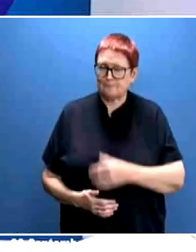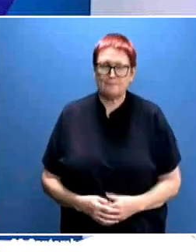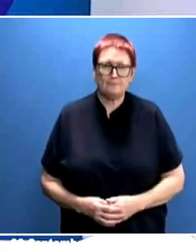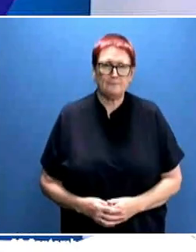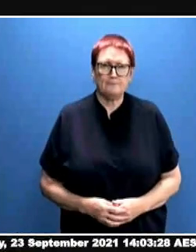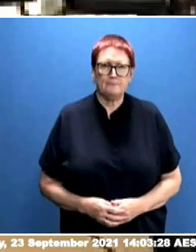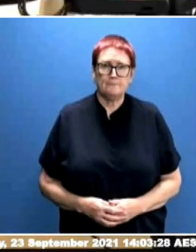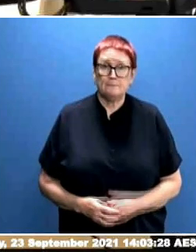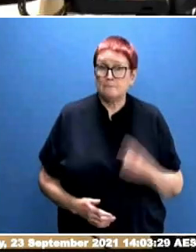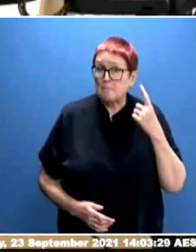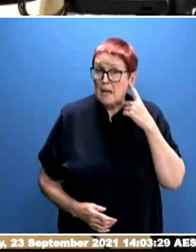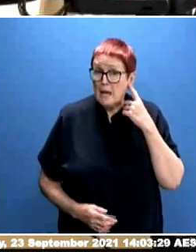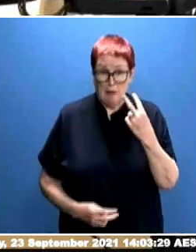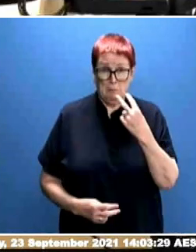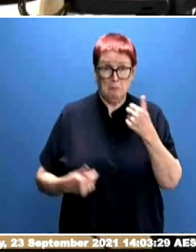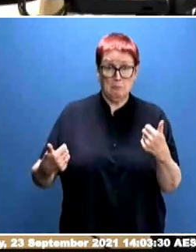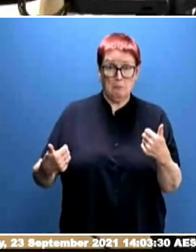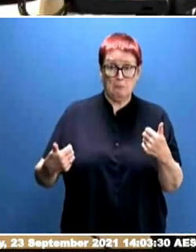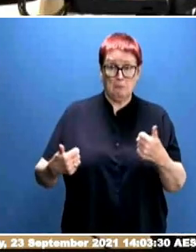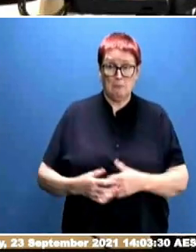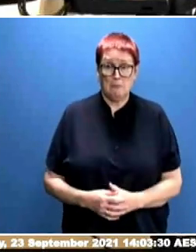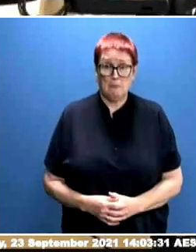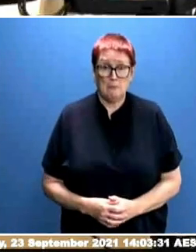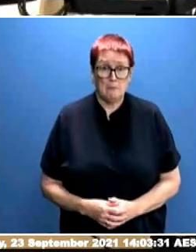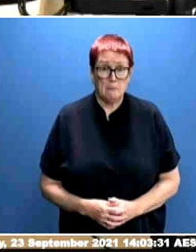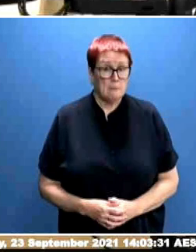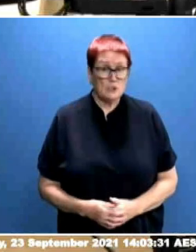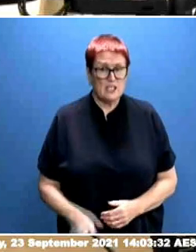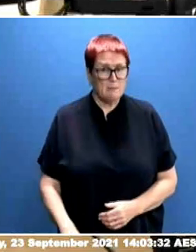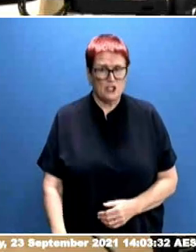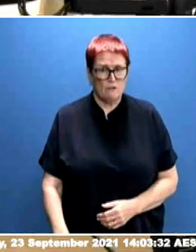Ms Kerr, can you hear and see me okay? Yes, I can.